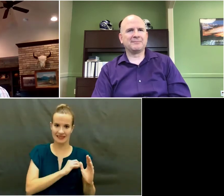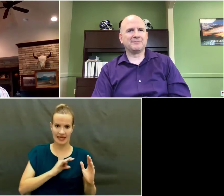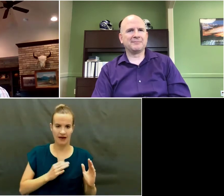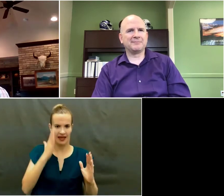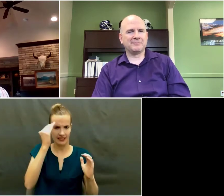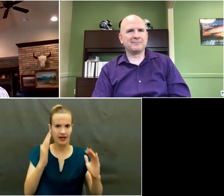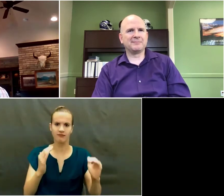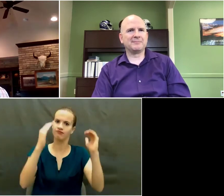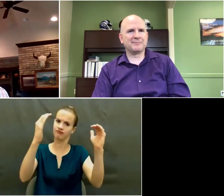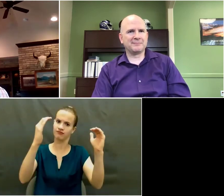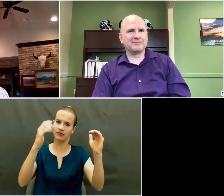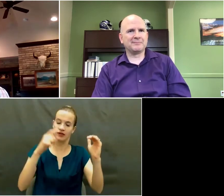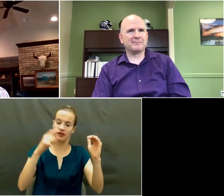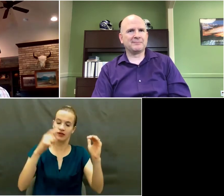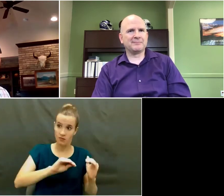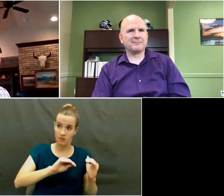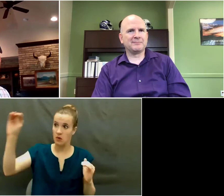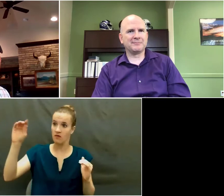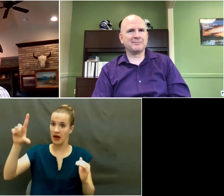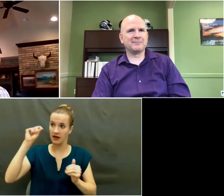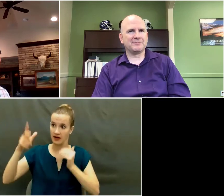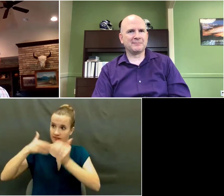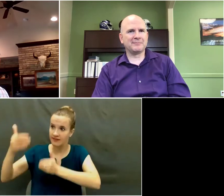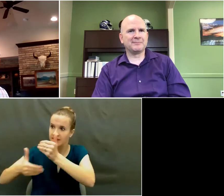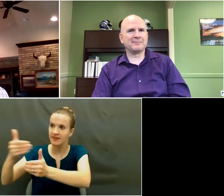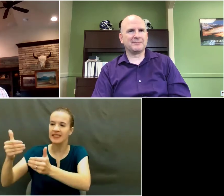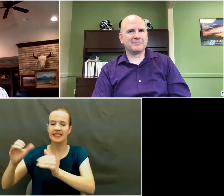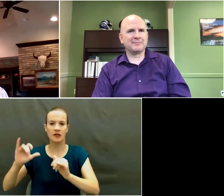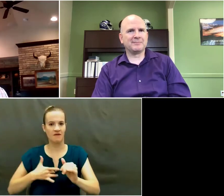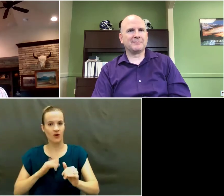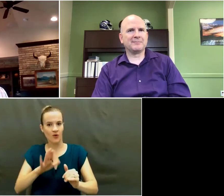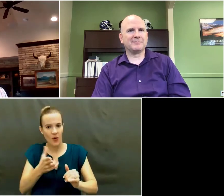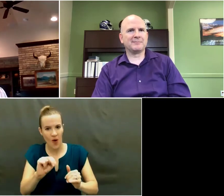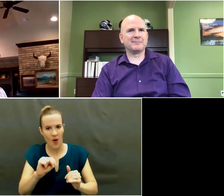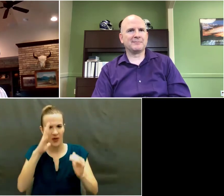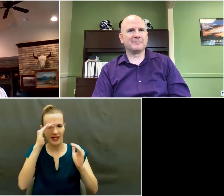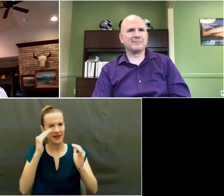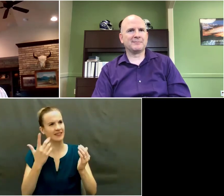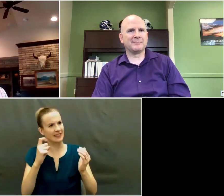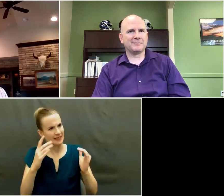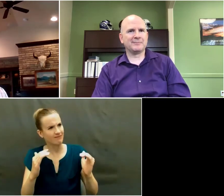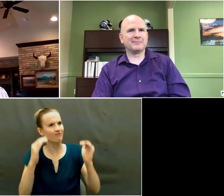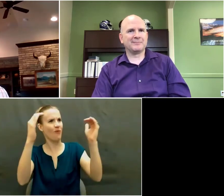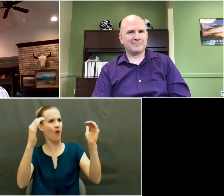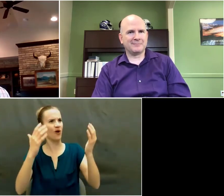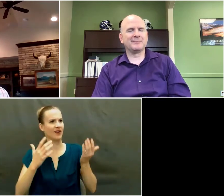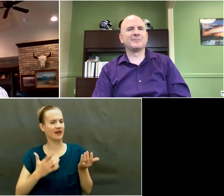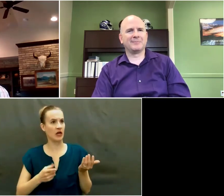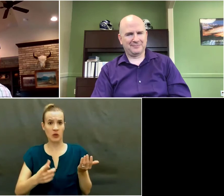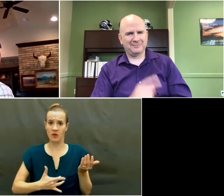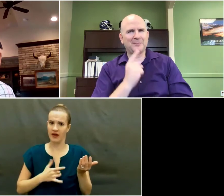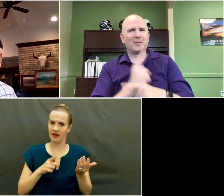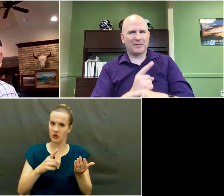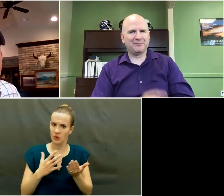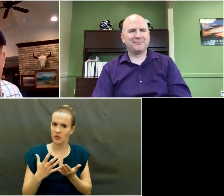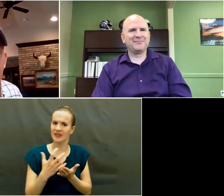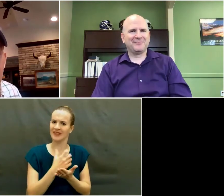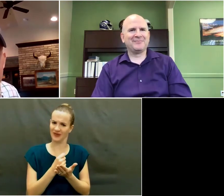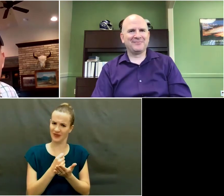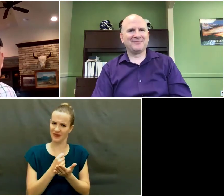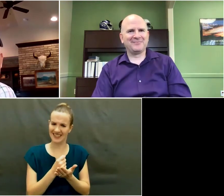were higher and you, you, you felt that you deserved to participate like everybody else. And